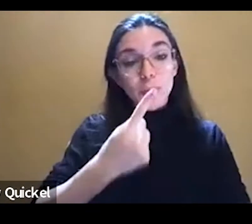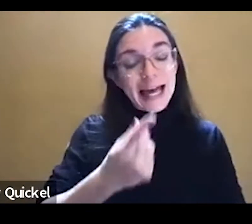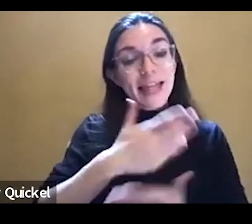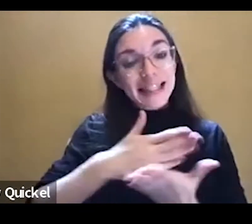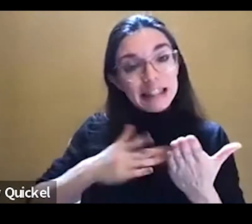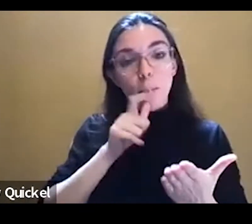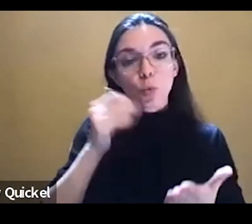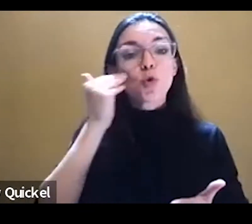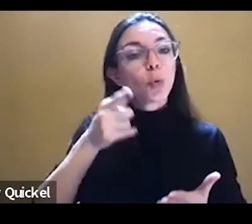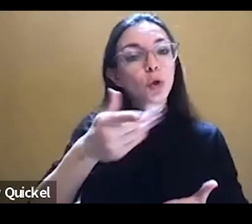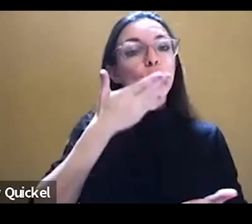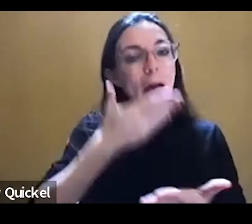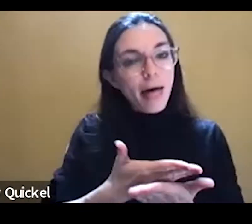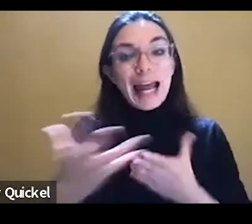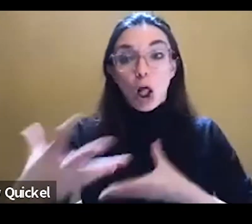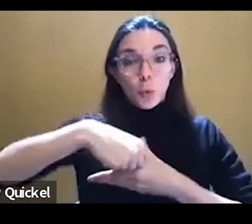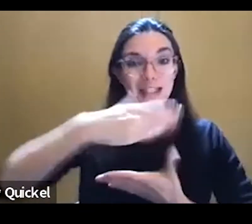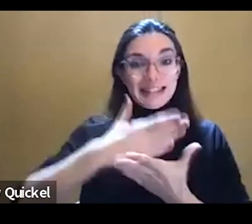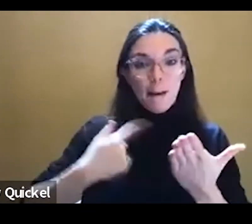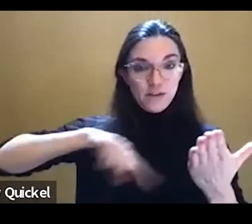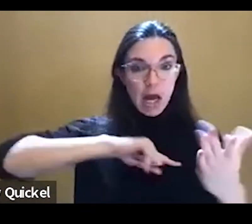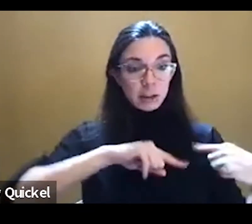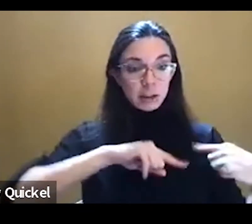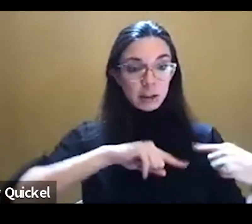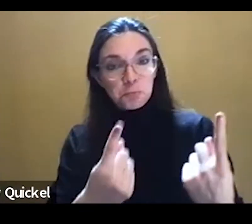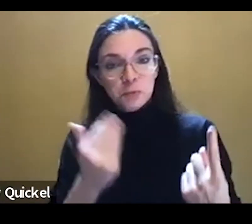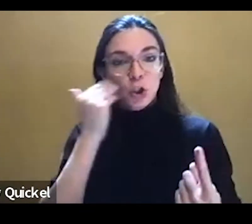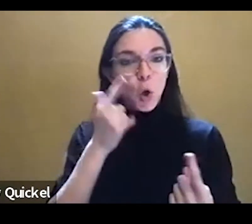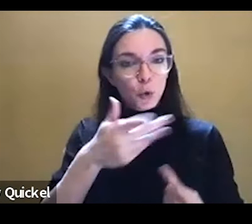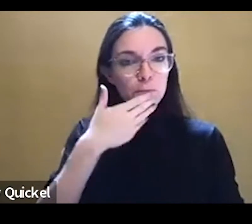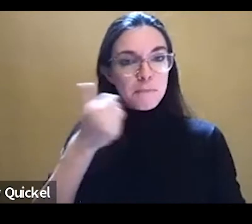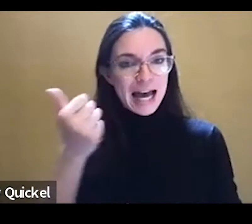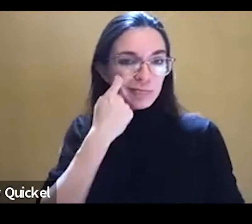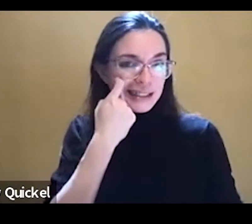you well, including some of us who are gotten to know you better, particularly if we're in the same room with